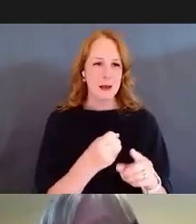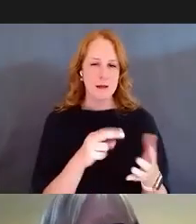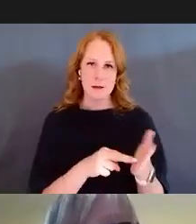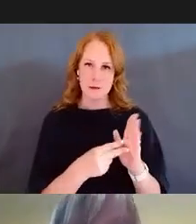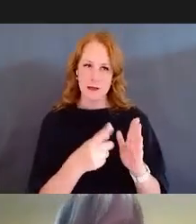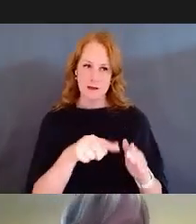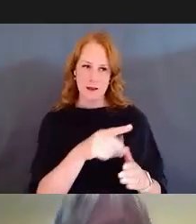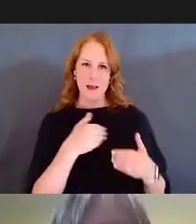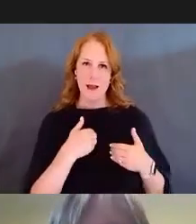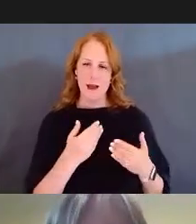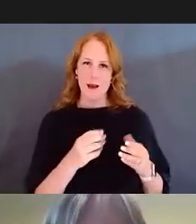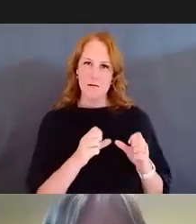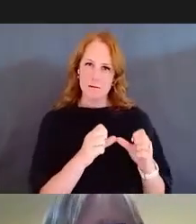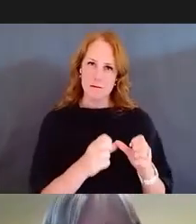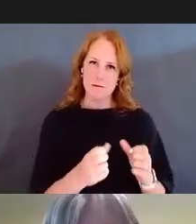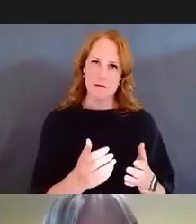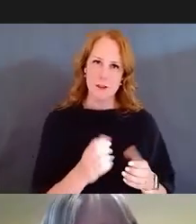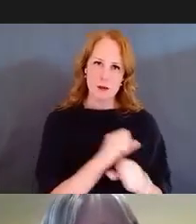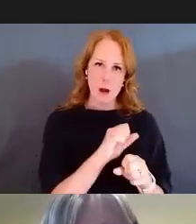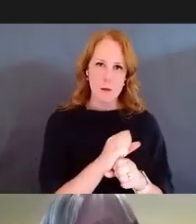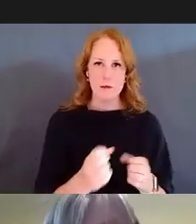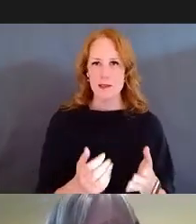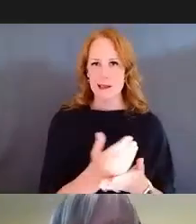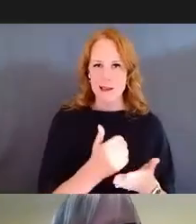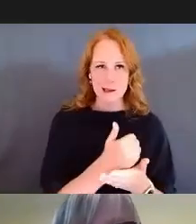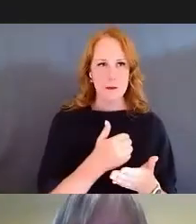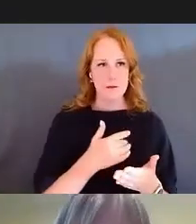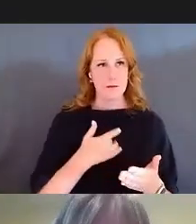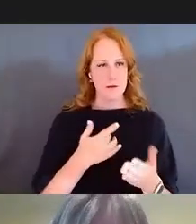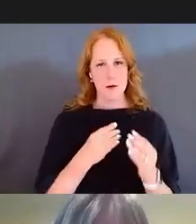source of income and independence and building people's sense of independence from the business